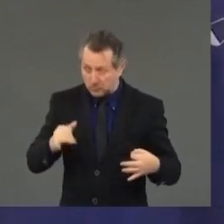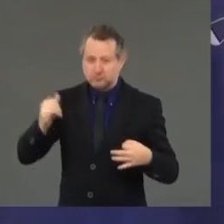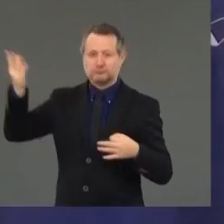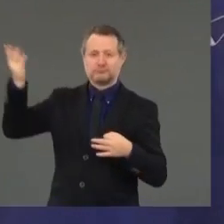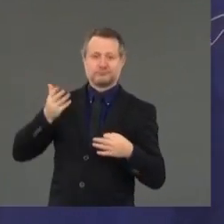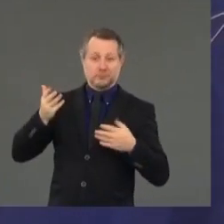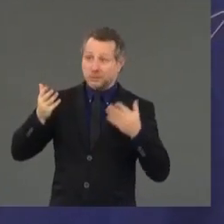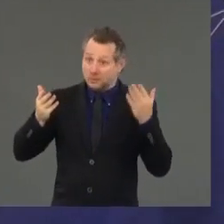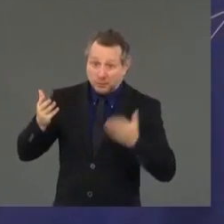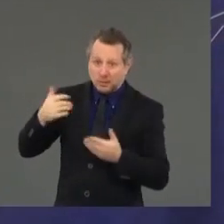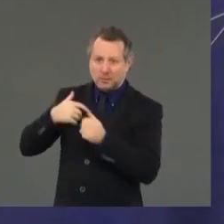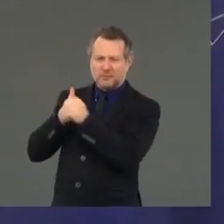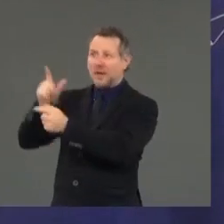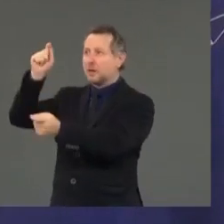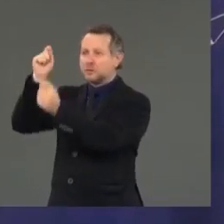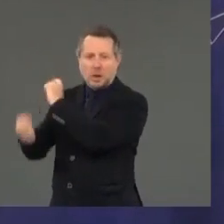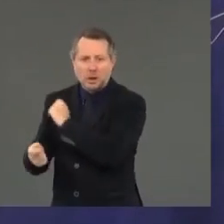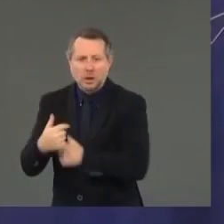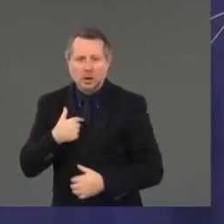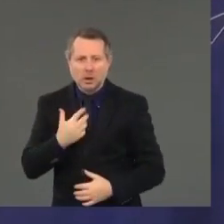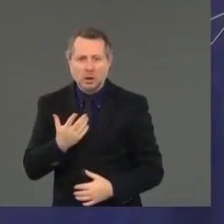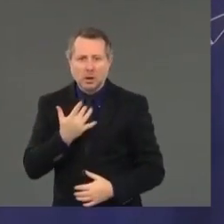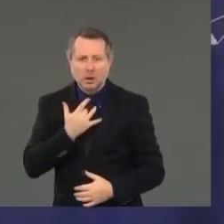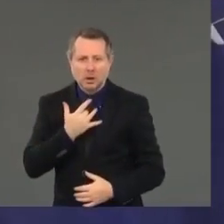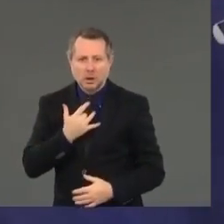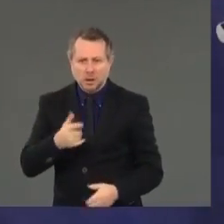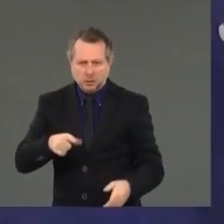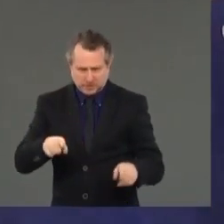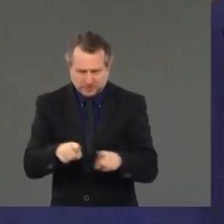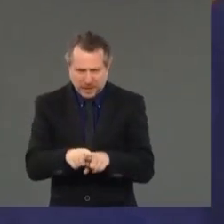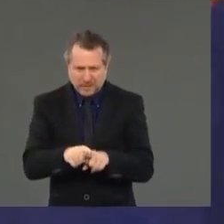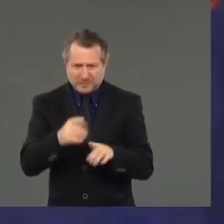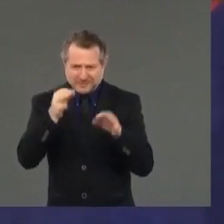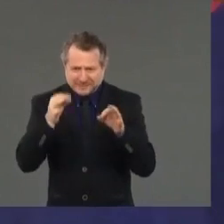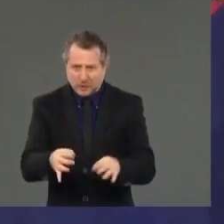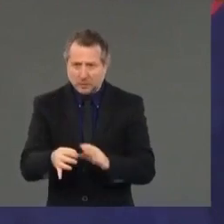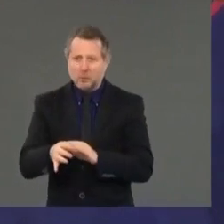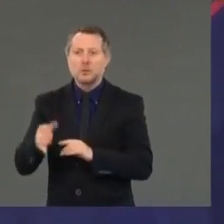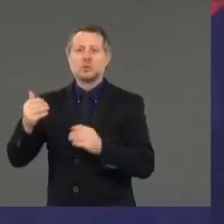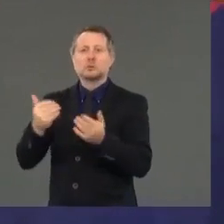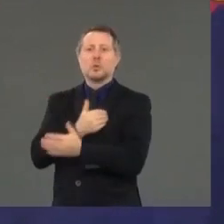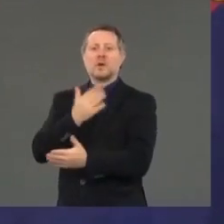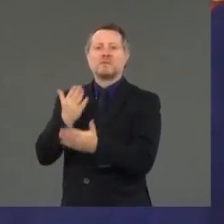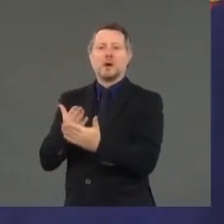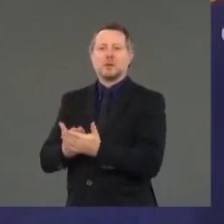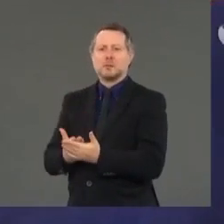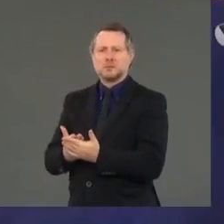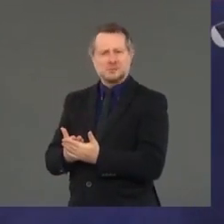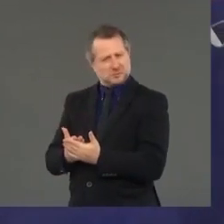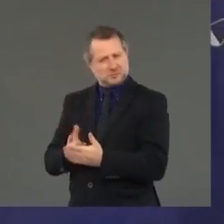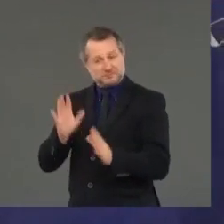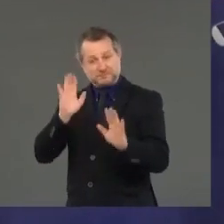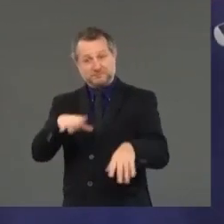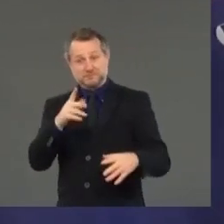FACTS, BUT THEN THE FACTS CHANGE AND YOU REVISIT THE SAME